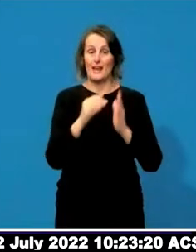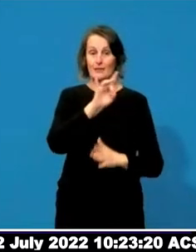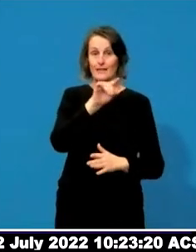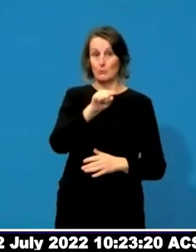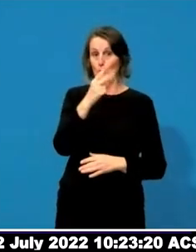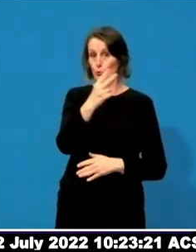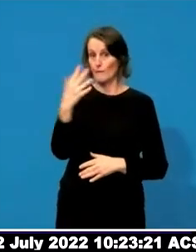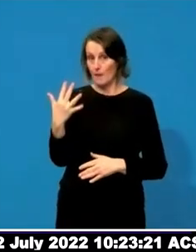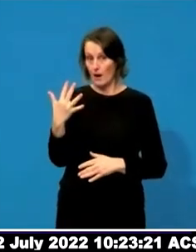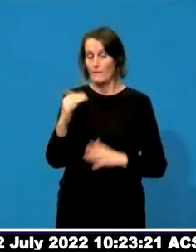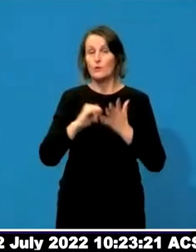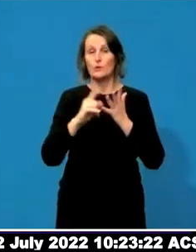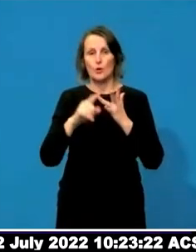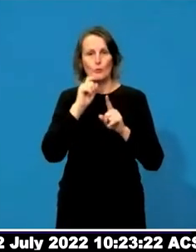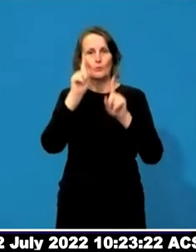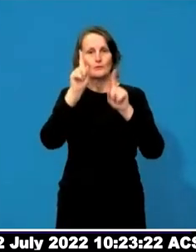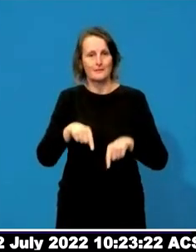We will resume at 10.35.